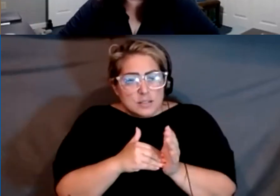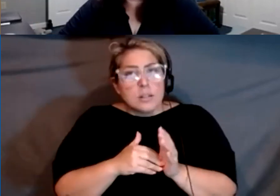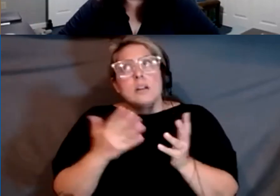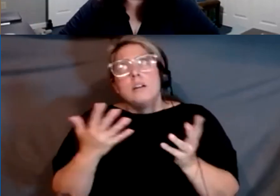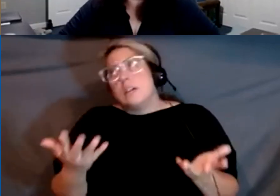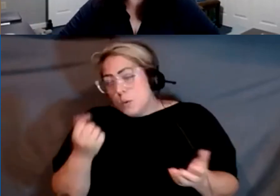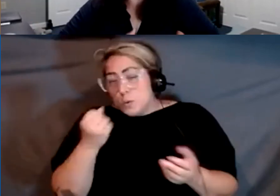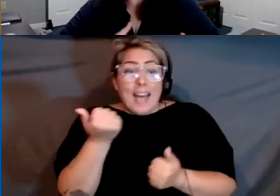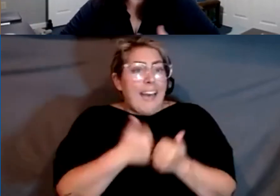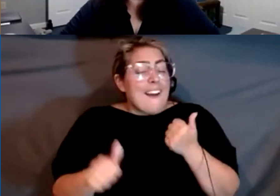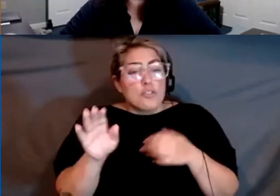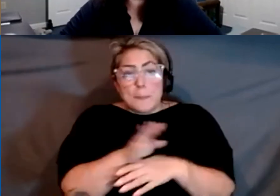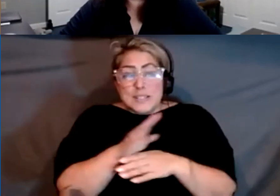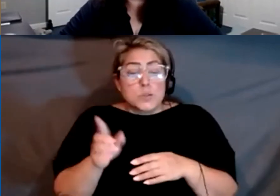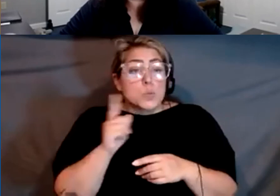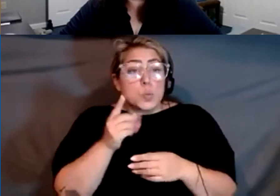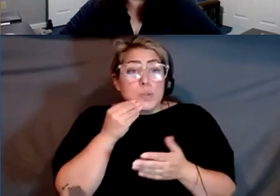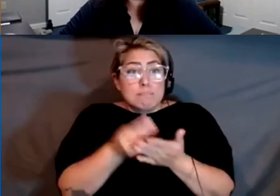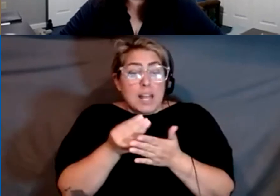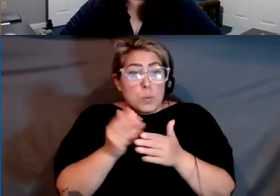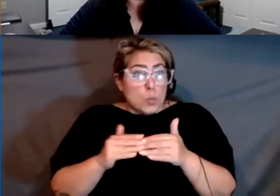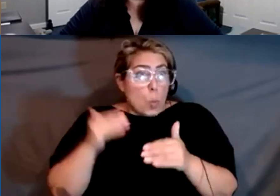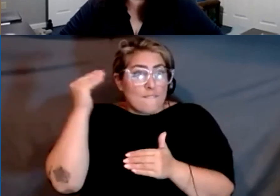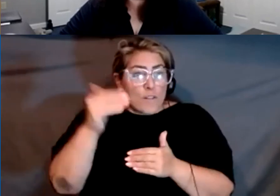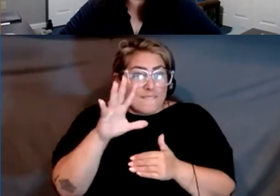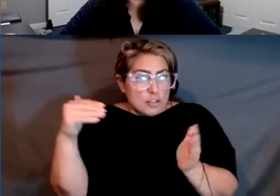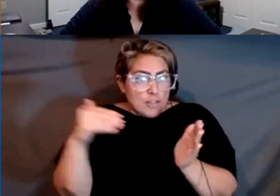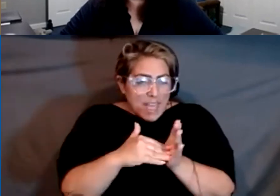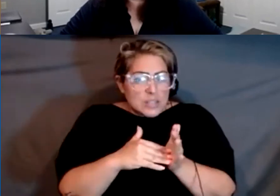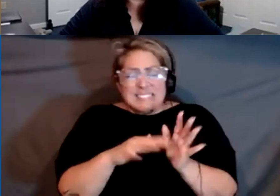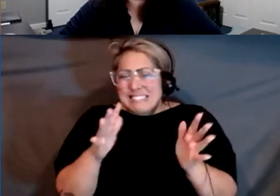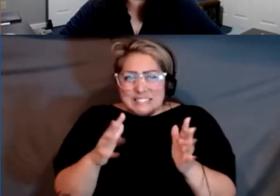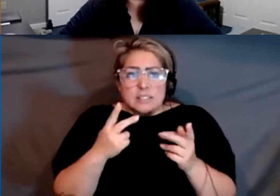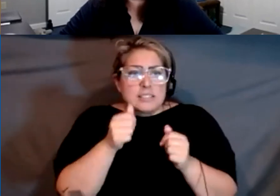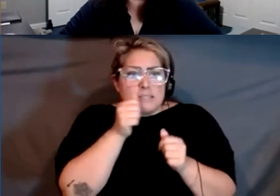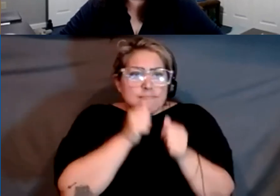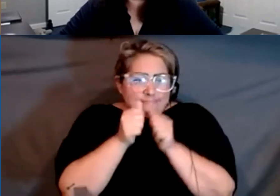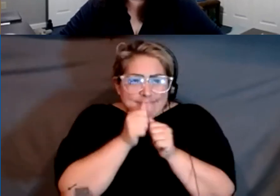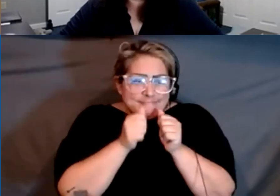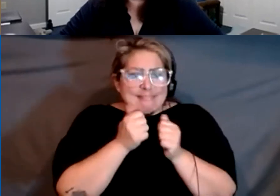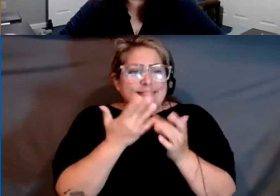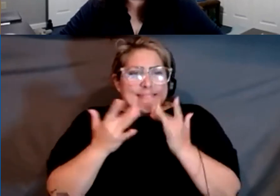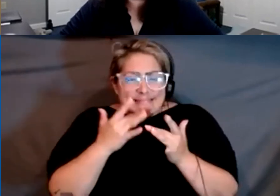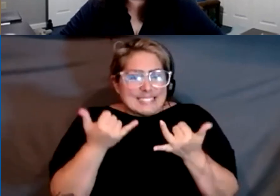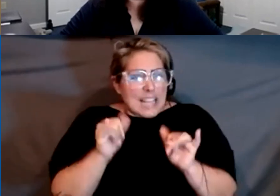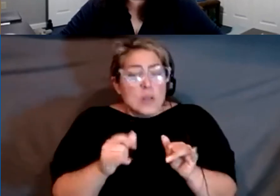those things changed. We worked really hard on that and are now entrenching back with the